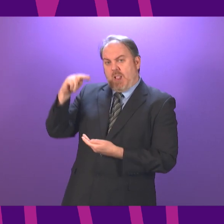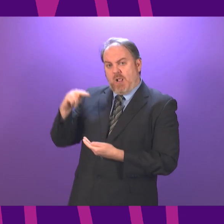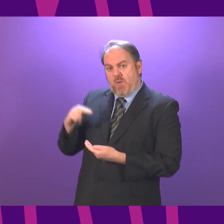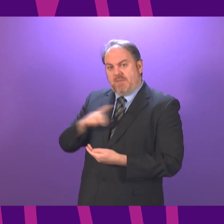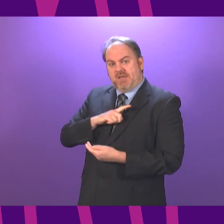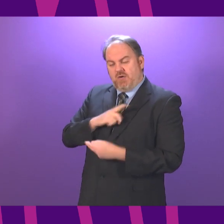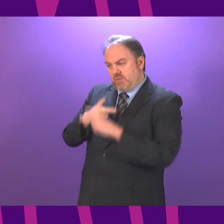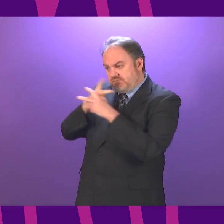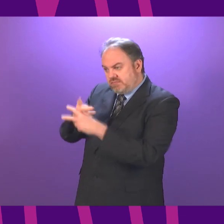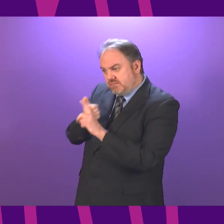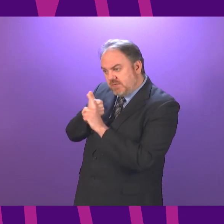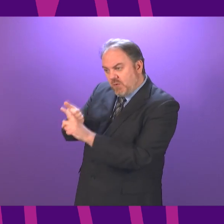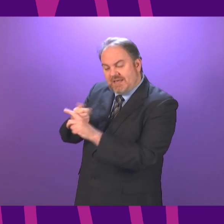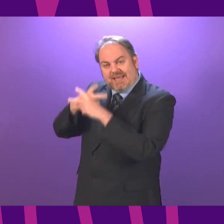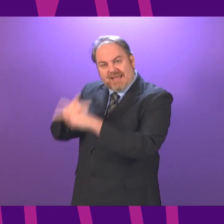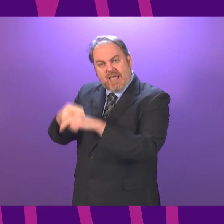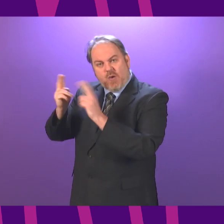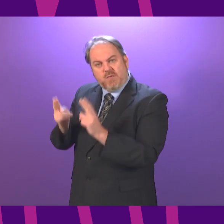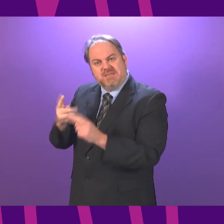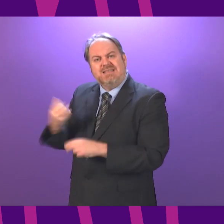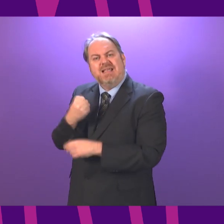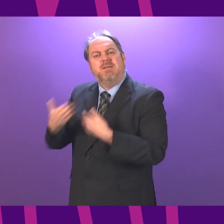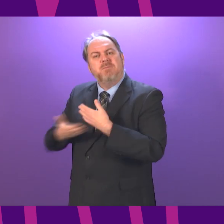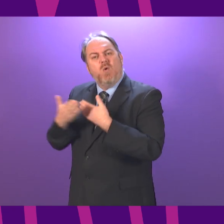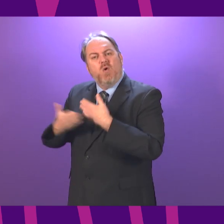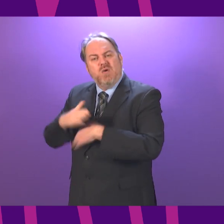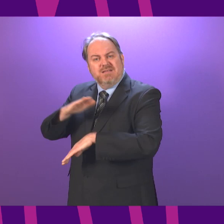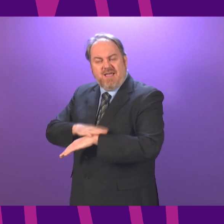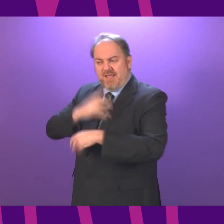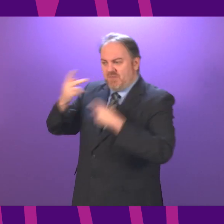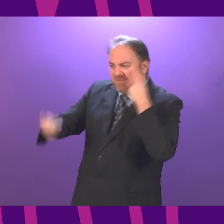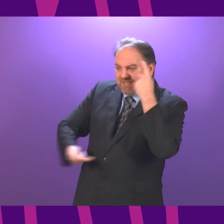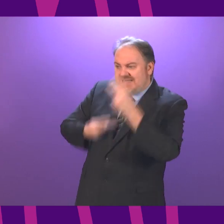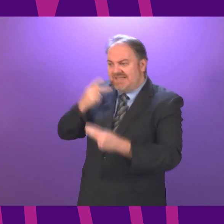is because it takes longer and is more labour intensive to vaccinate in care homes than in the